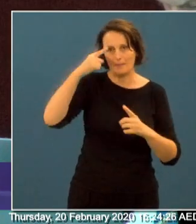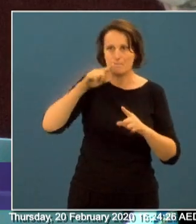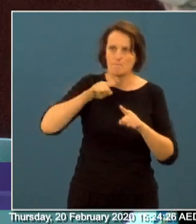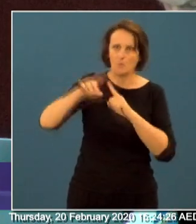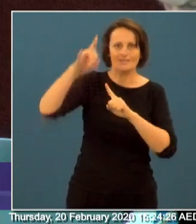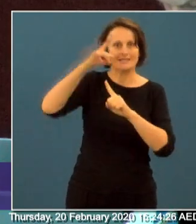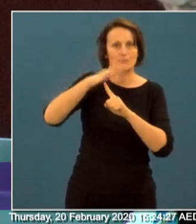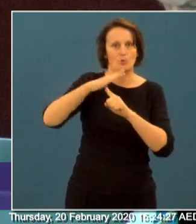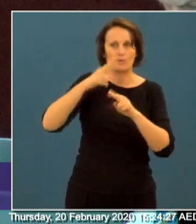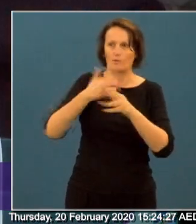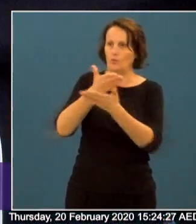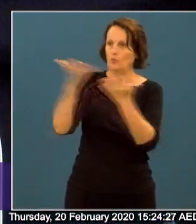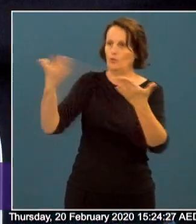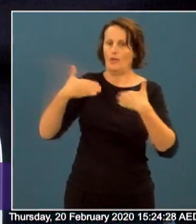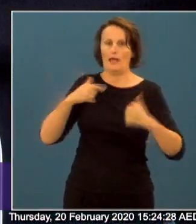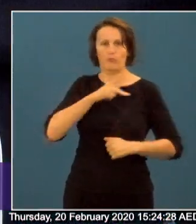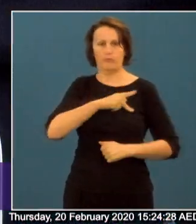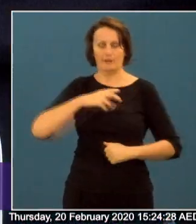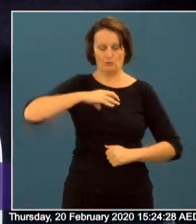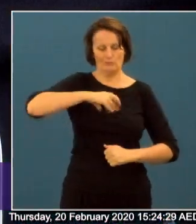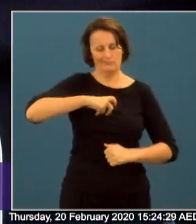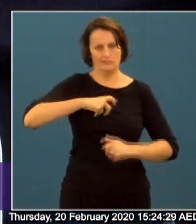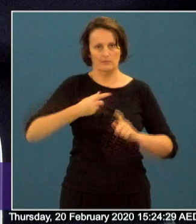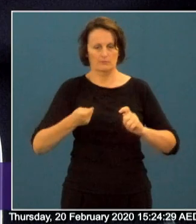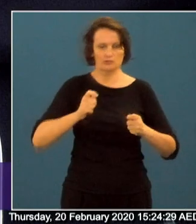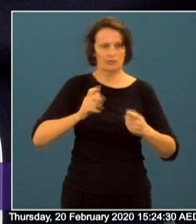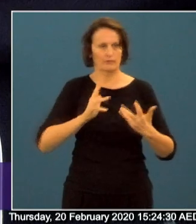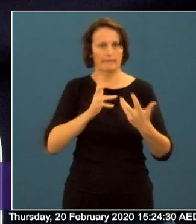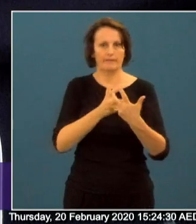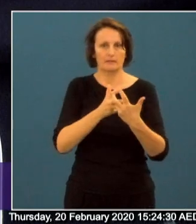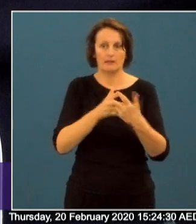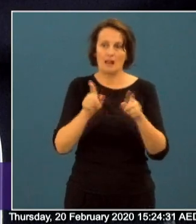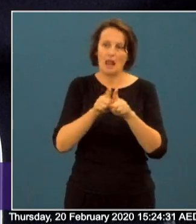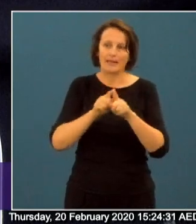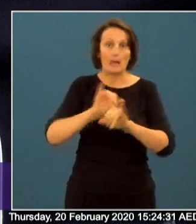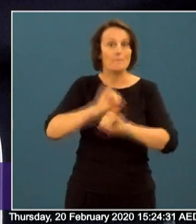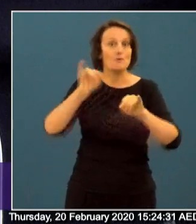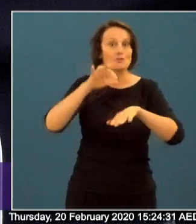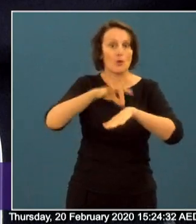Yes. I think that's particularly important, because presenting to an emergency department